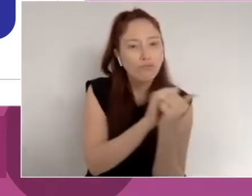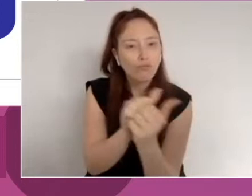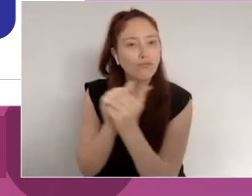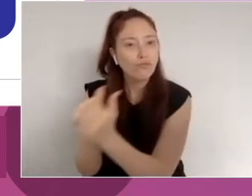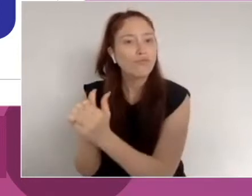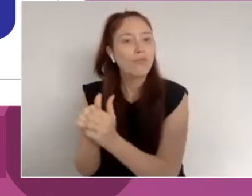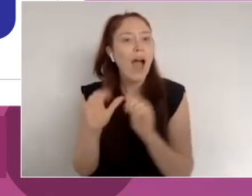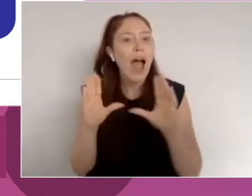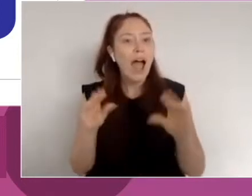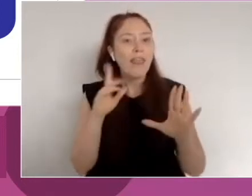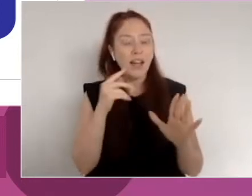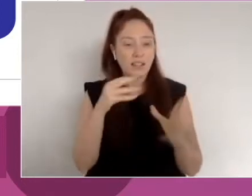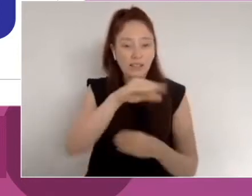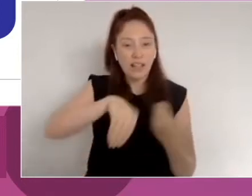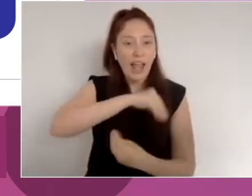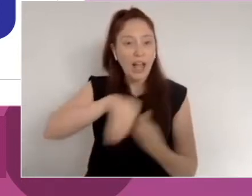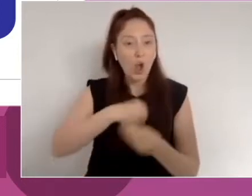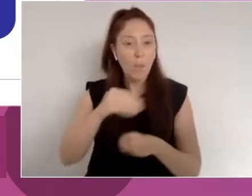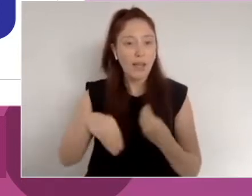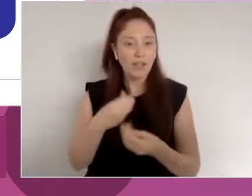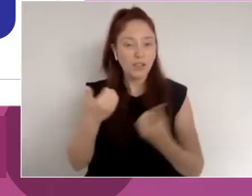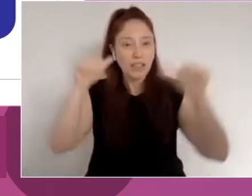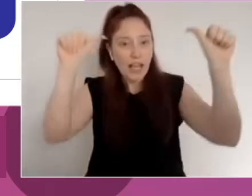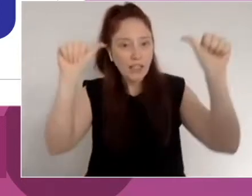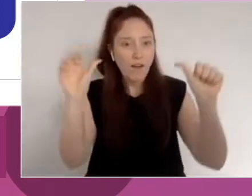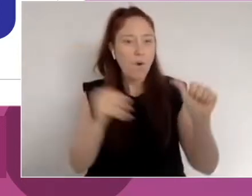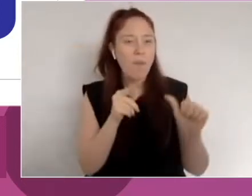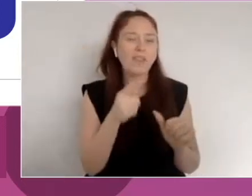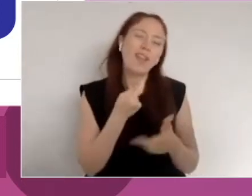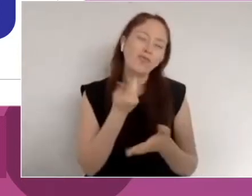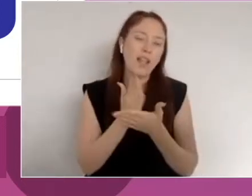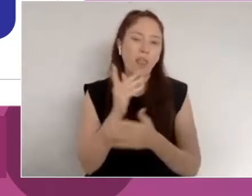economic efficiencies and effectiveness. So that's the theory of it. I think one really